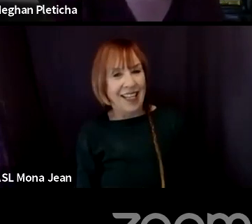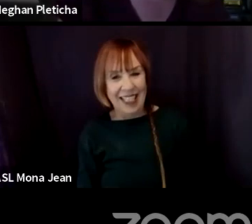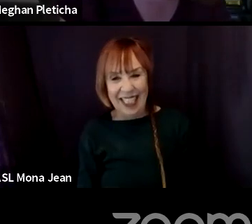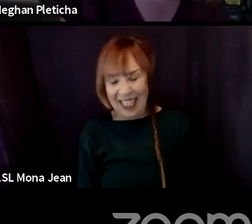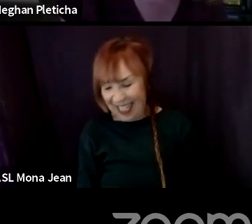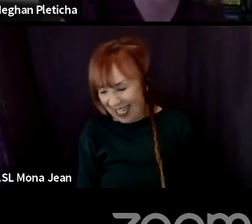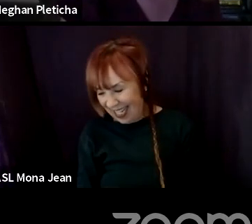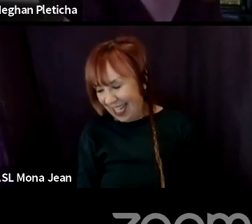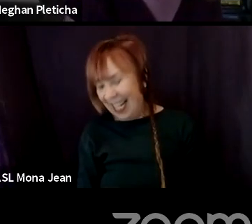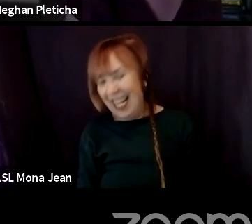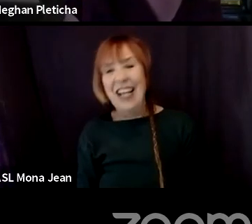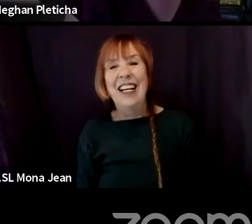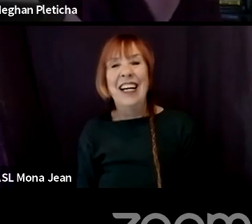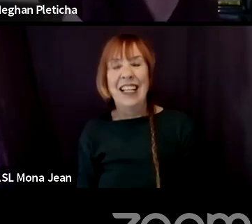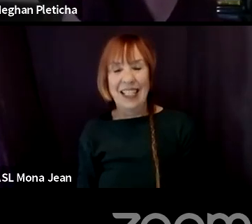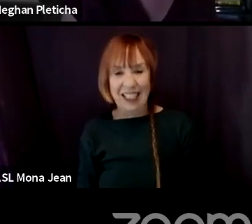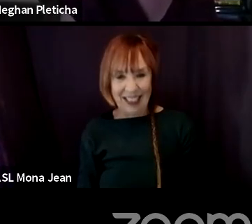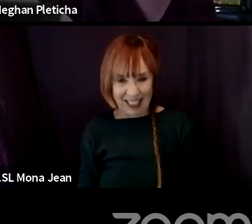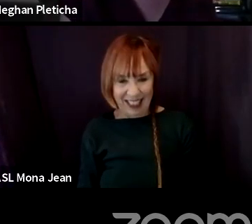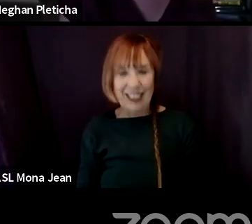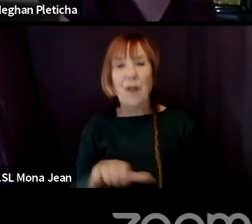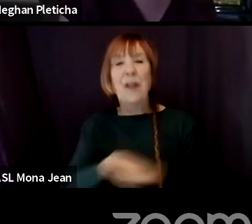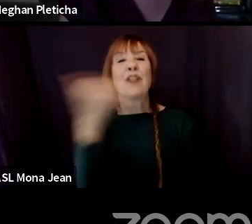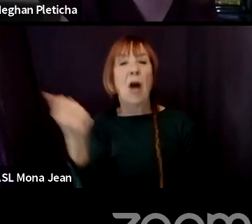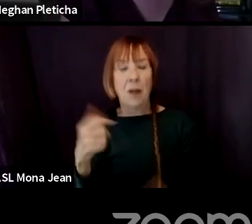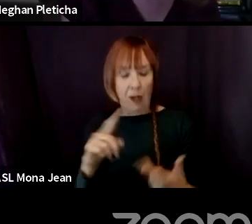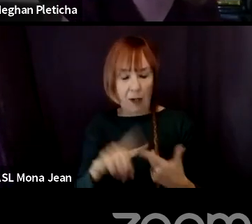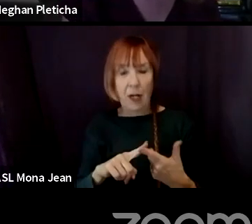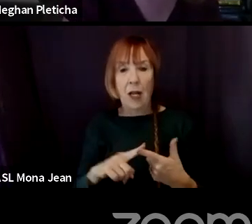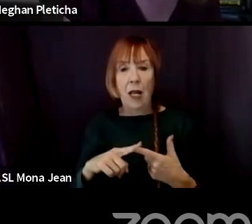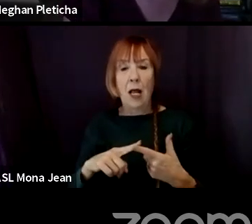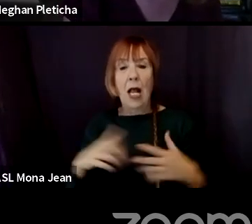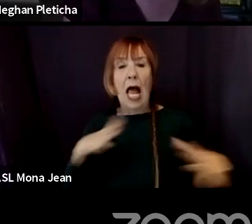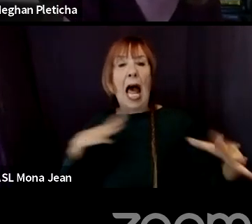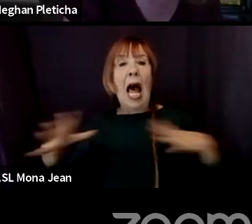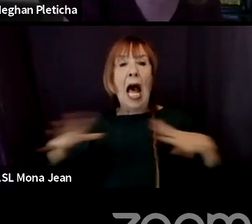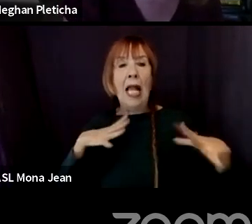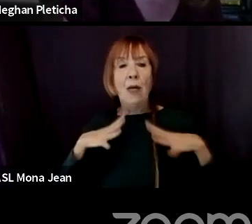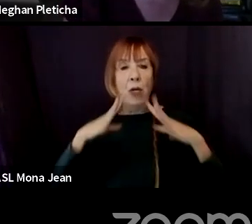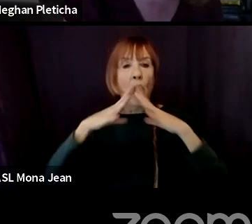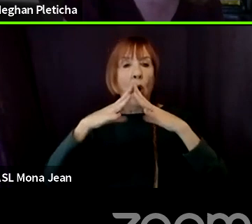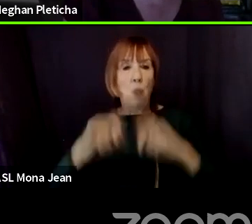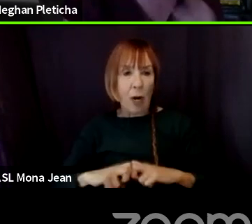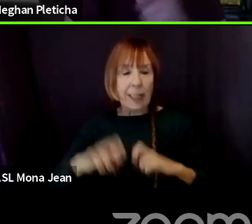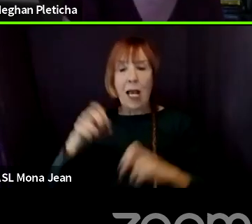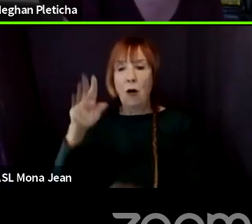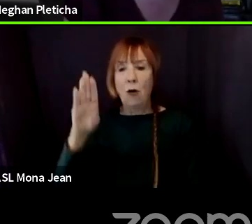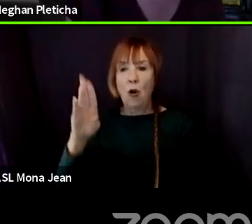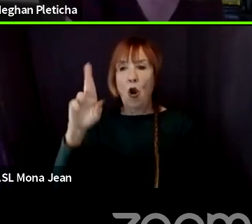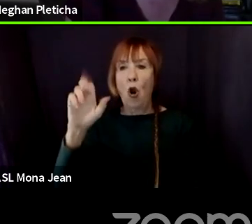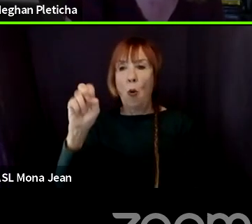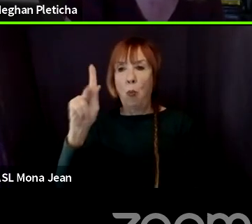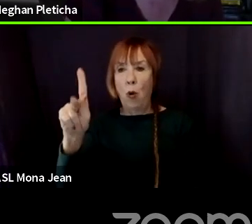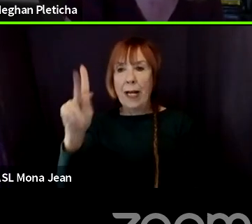Anyway, so I'm gonna give you guys some other ones. The Hollywood break down, I love the business.